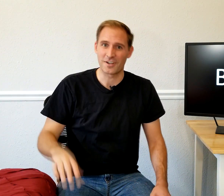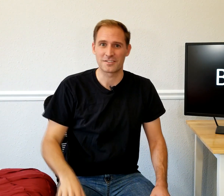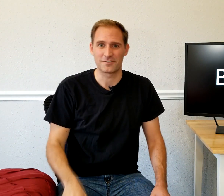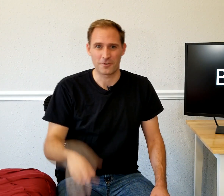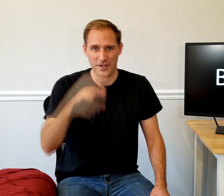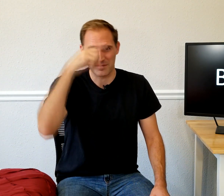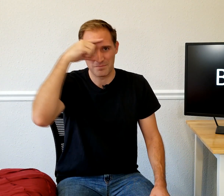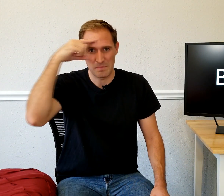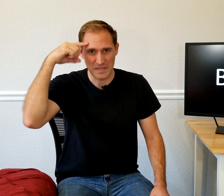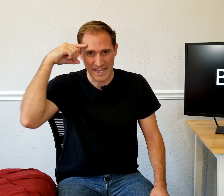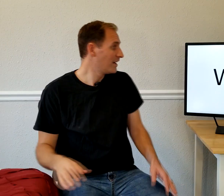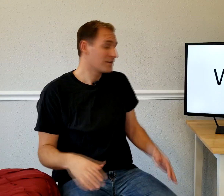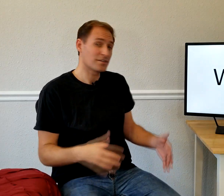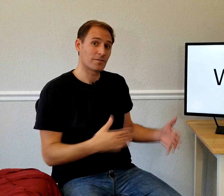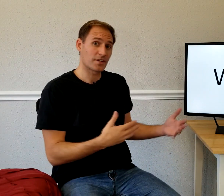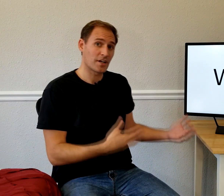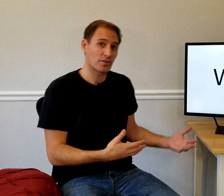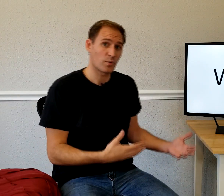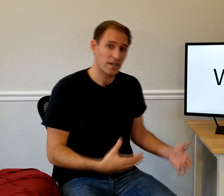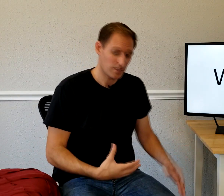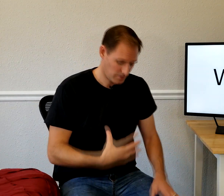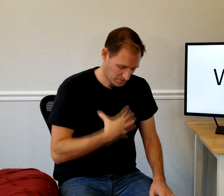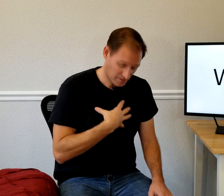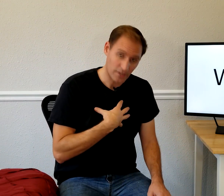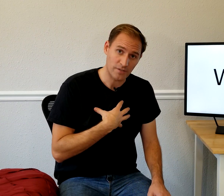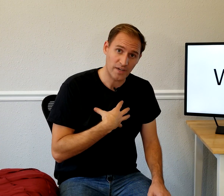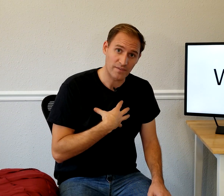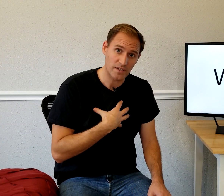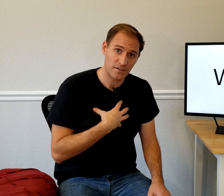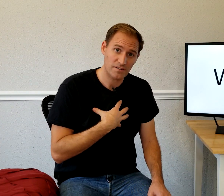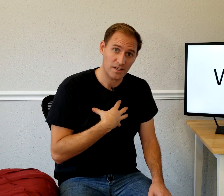your forehead black. So for the color white you just take all five fingers and